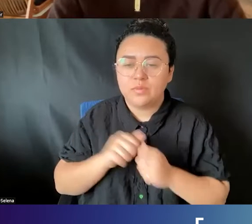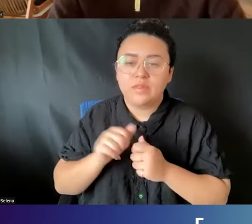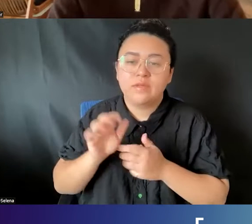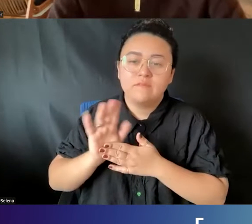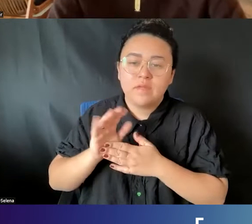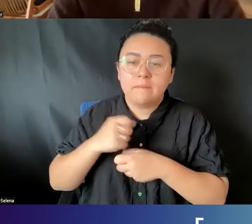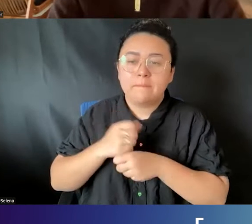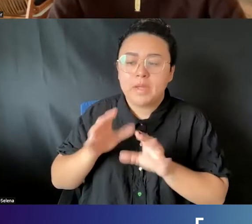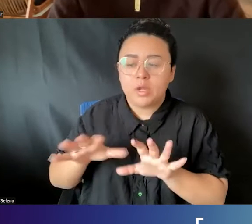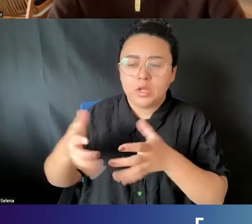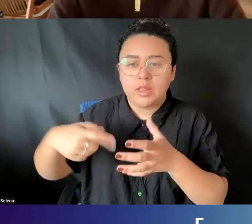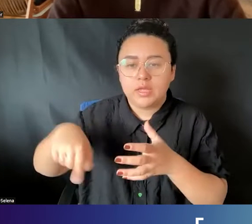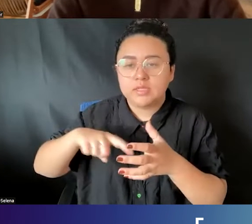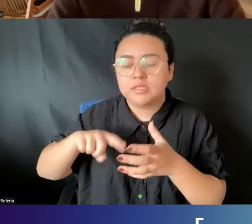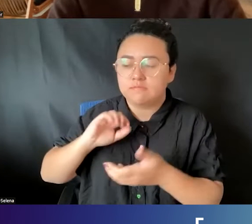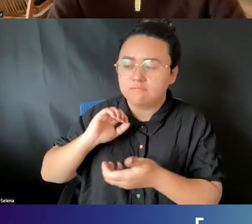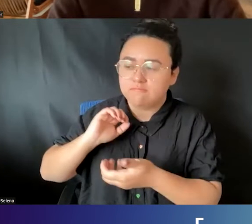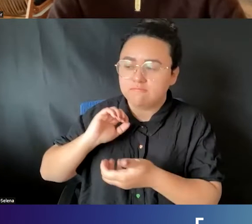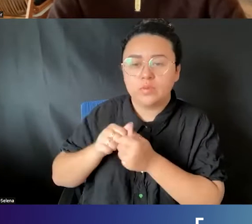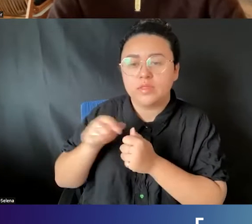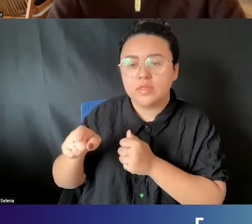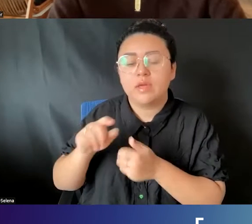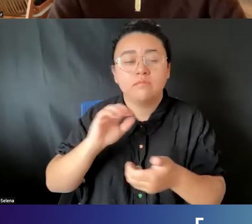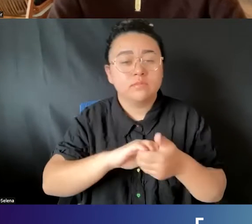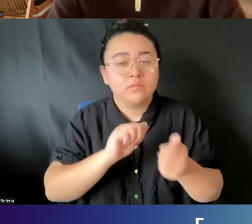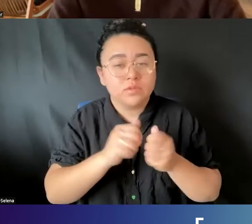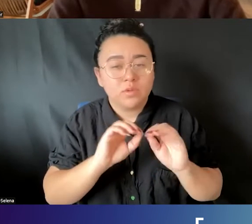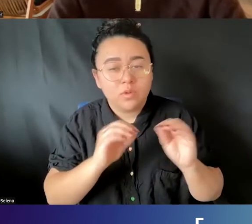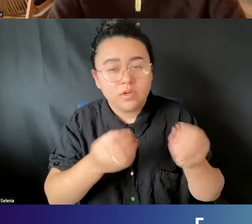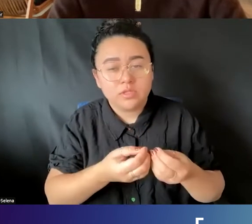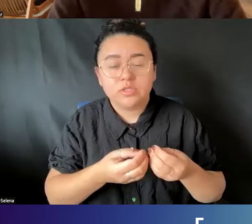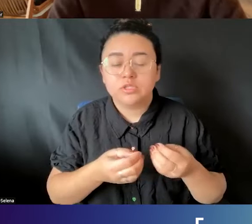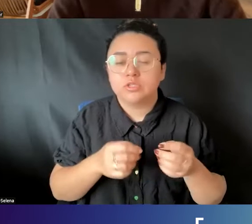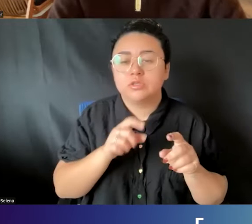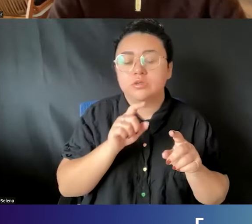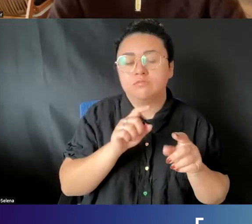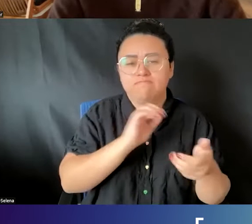with organizations and really trying to tailor